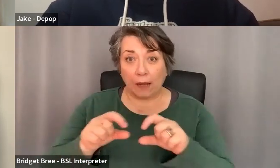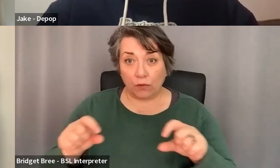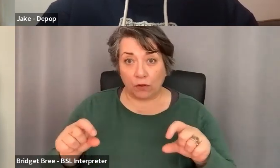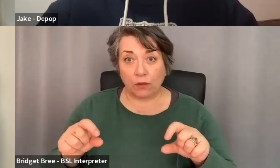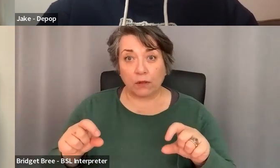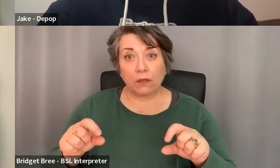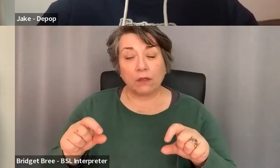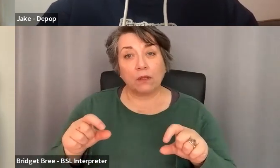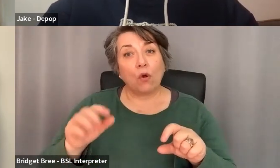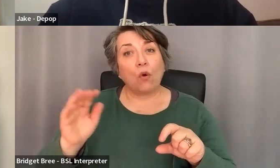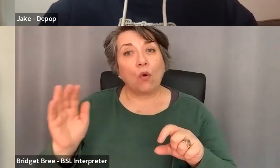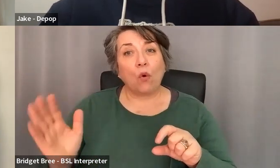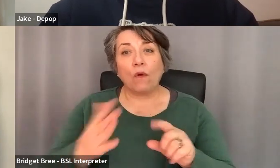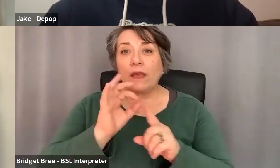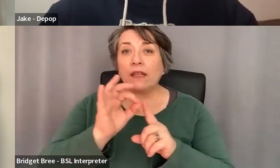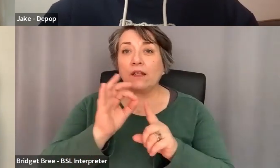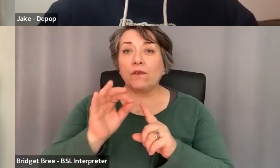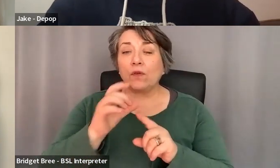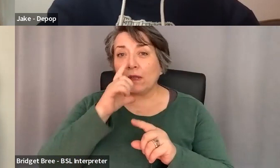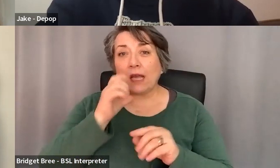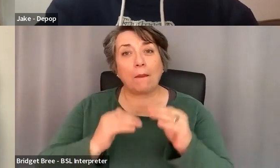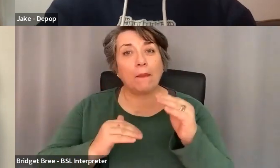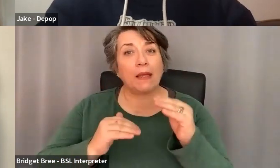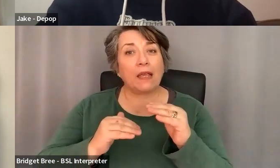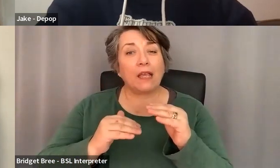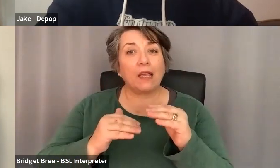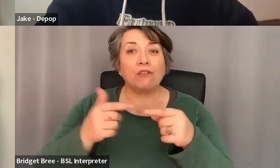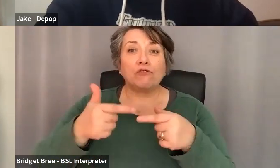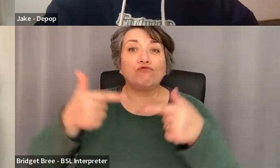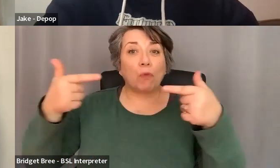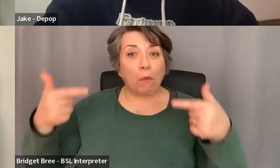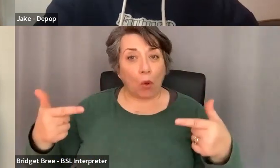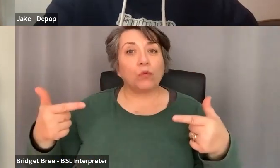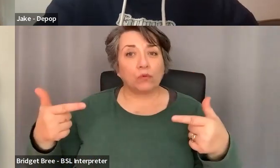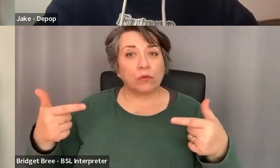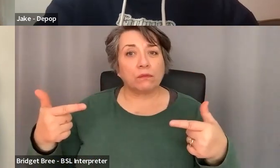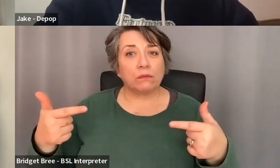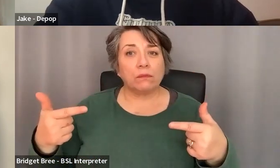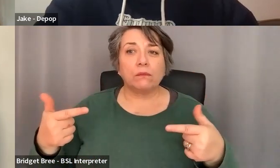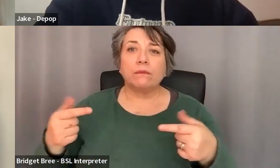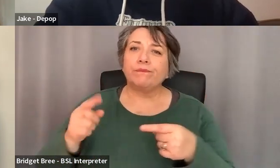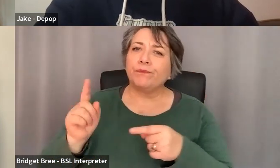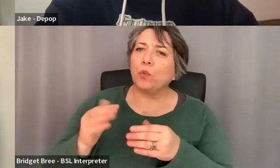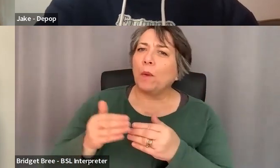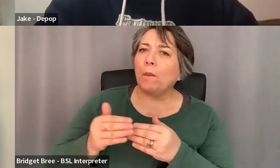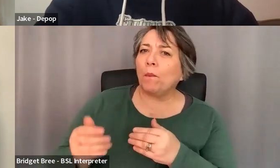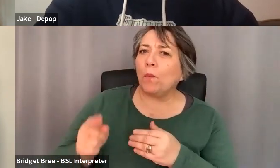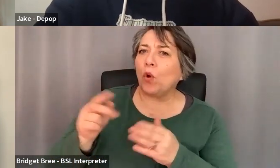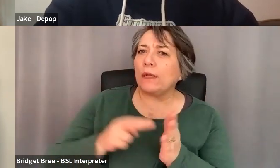Natasha. If you could walk through some of the other adjustments that we have, that would be really helpful. Yeah, of course. So we could think about things like more time to prepare.